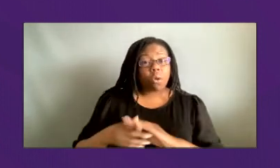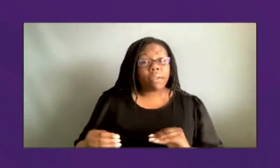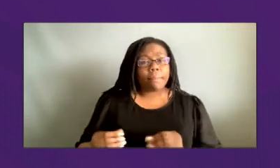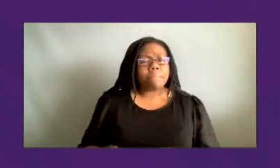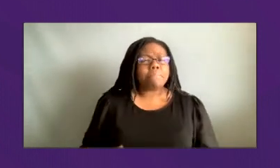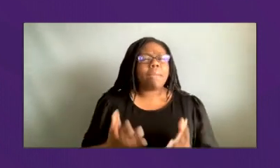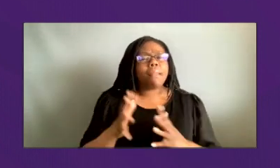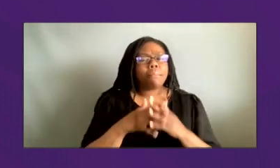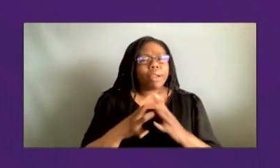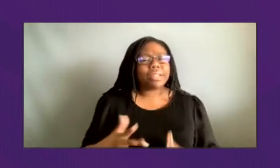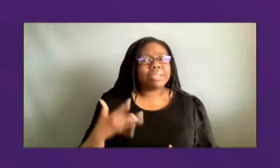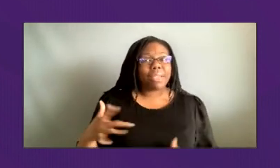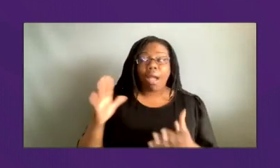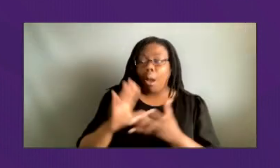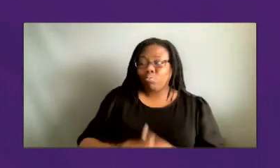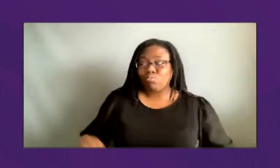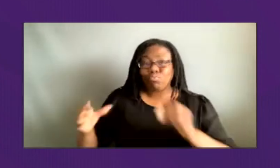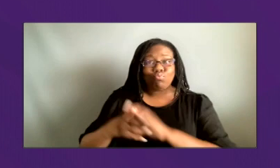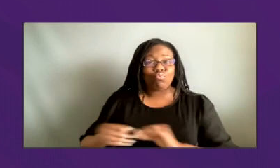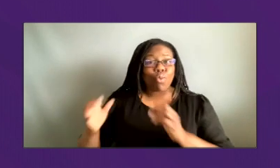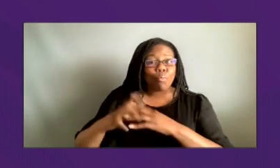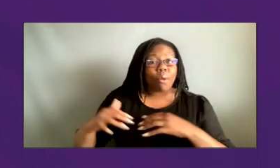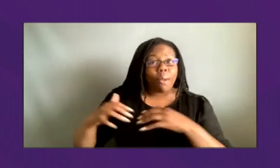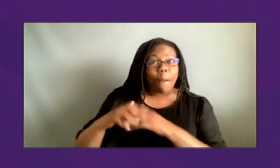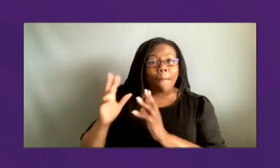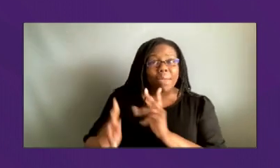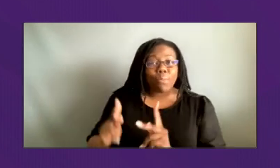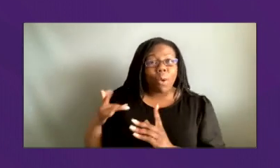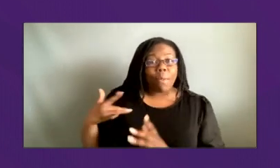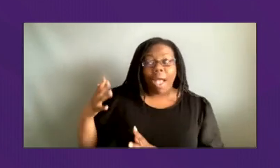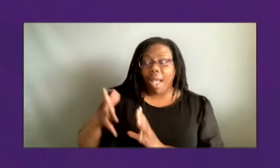However, these stories are often false and incomplete.